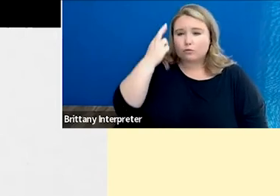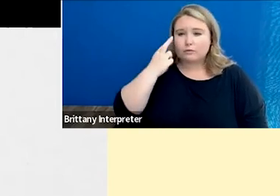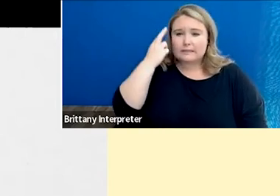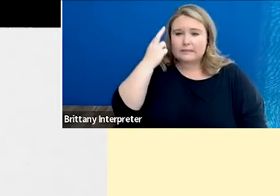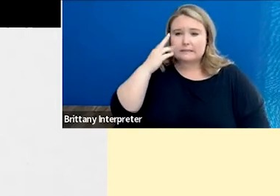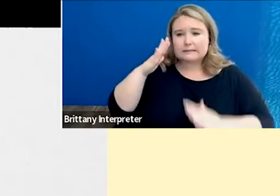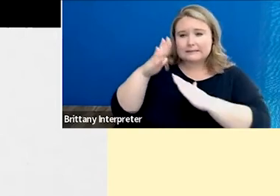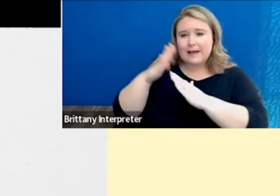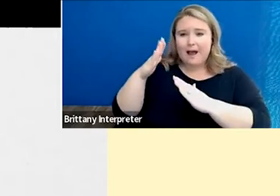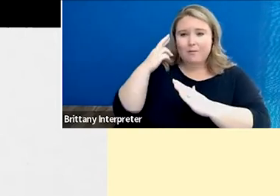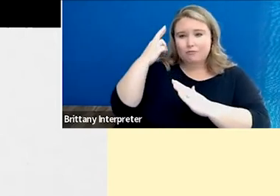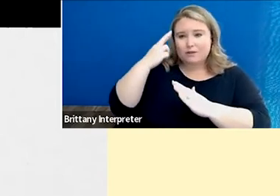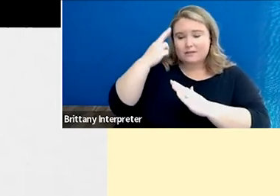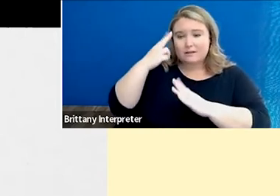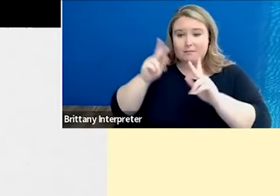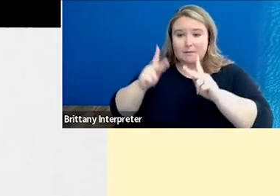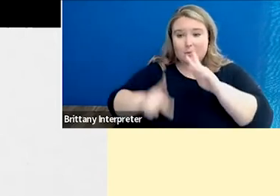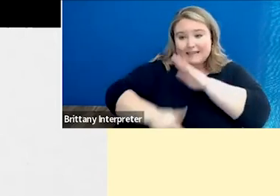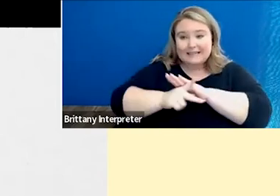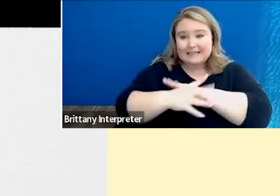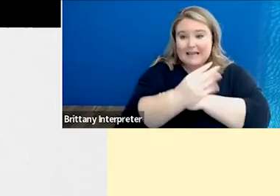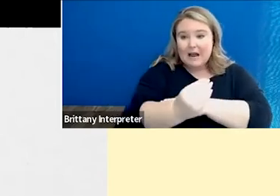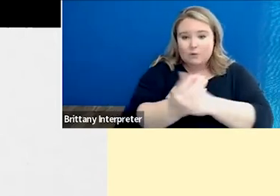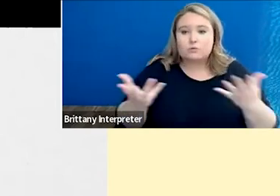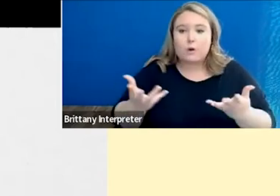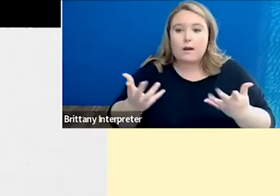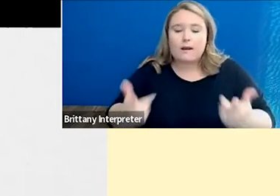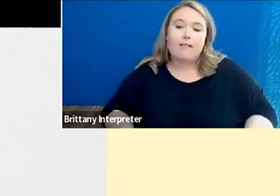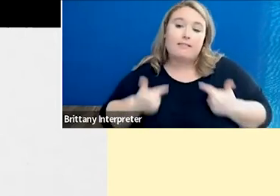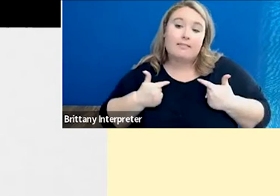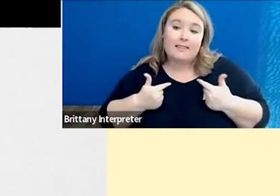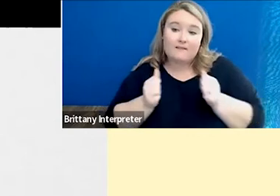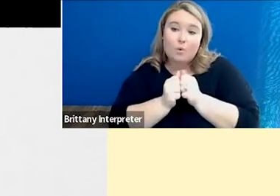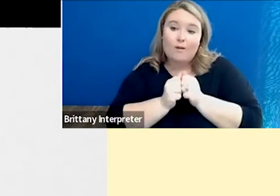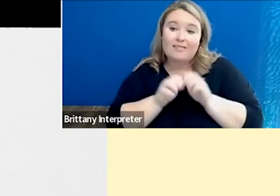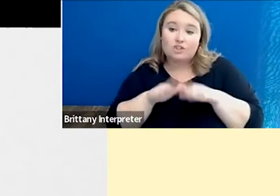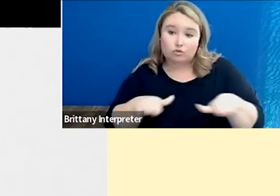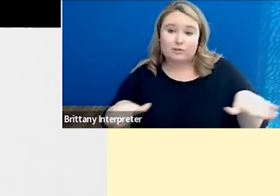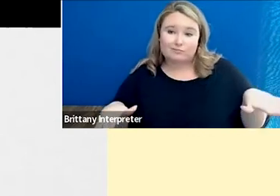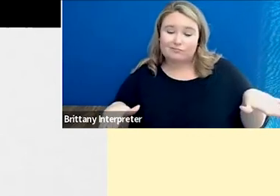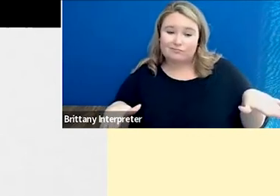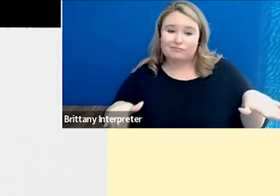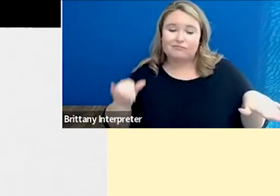is gonna face an eviction is actually living with children. And so truly the face of the evictions crisis in Miami